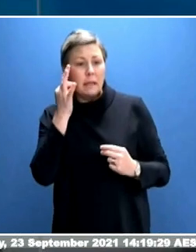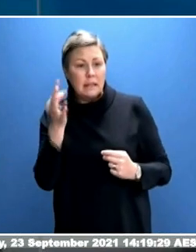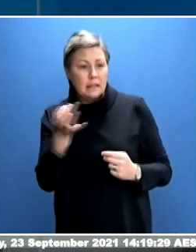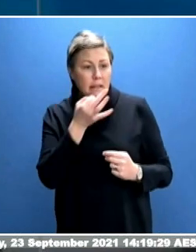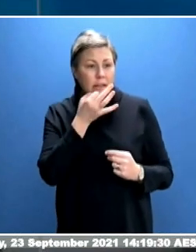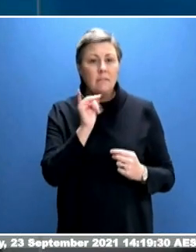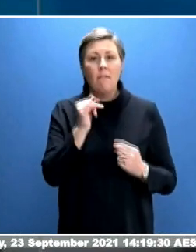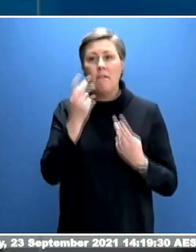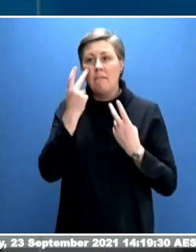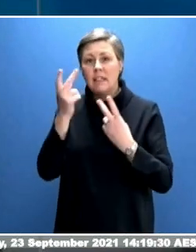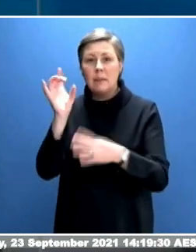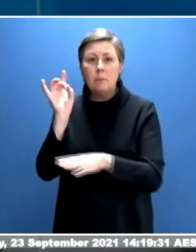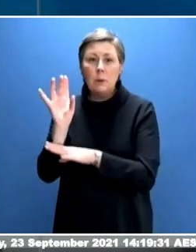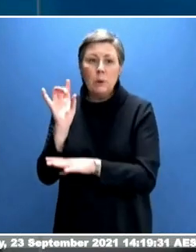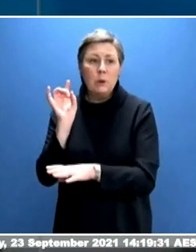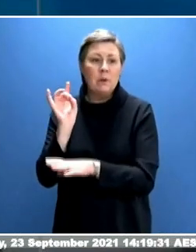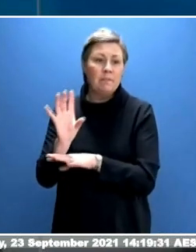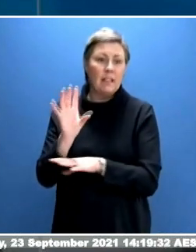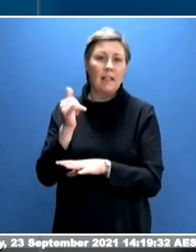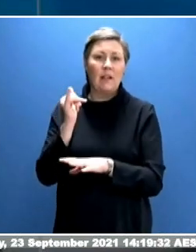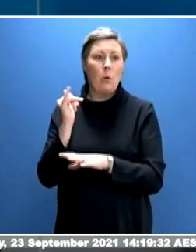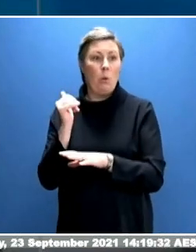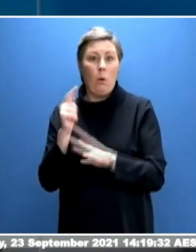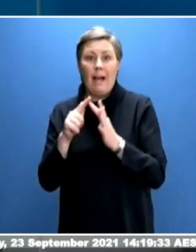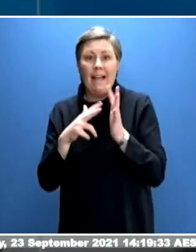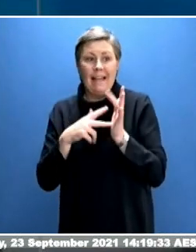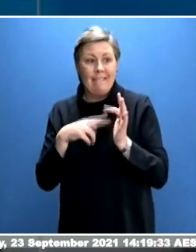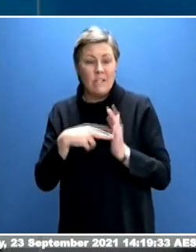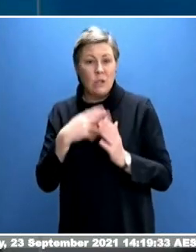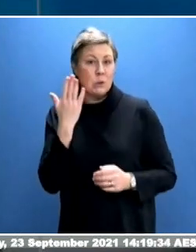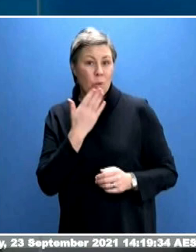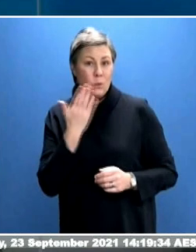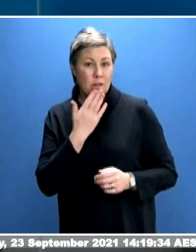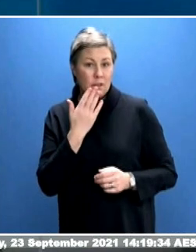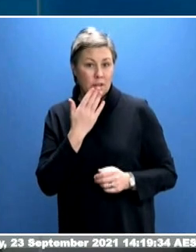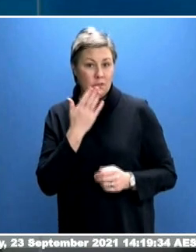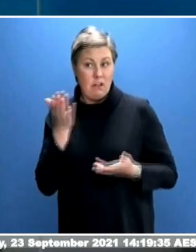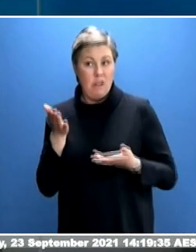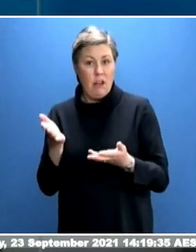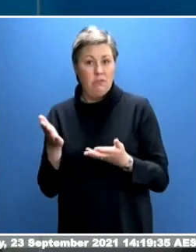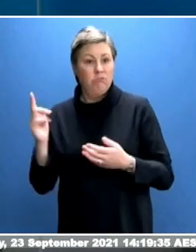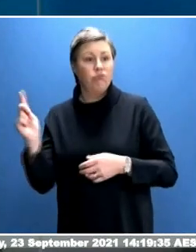the movies, it could be going out to school, and we would be in the area if